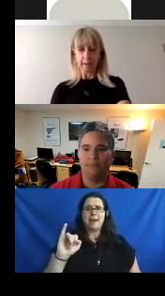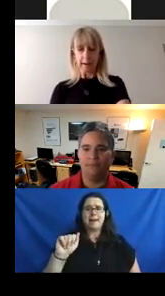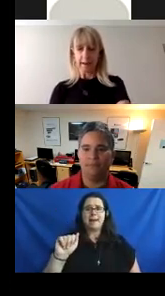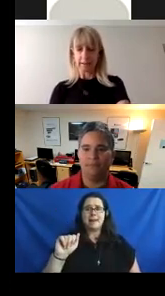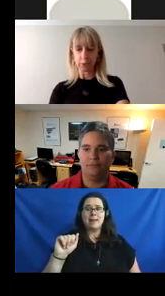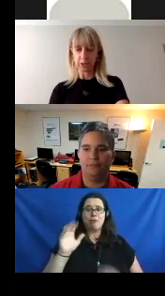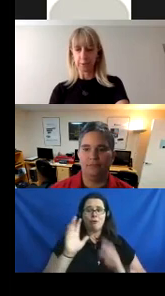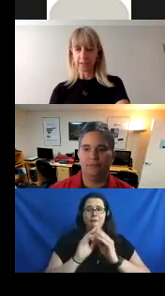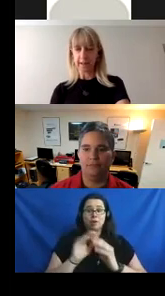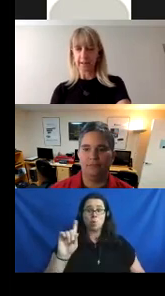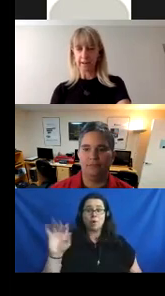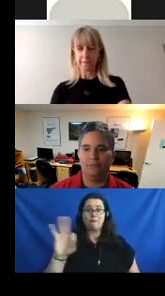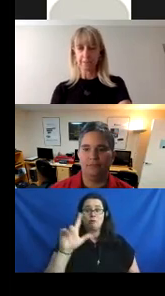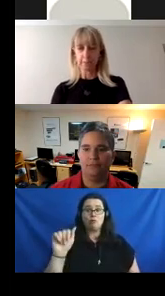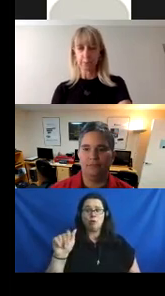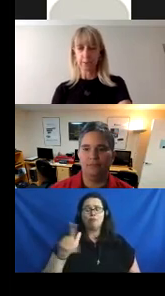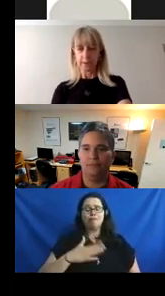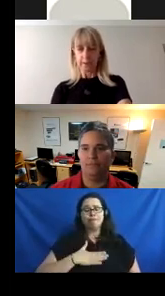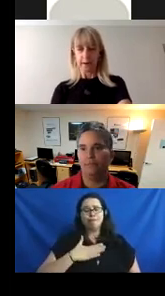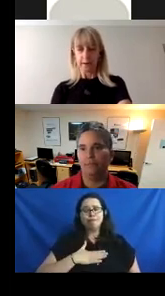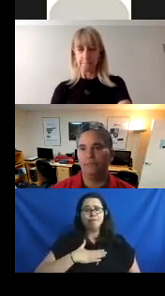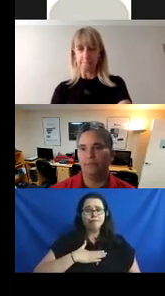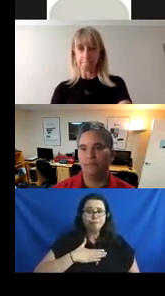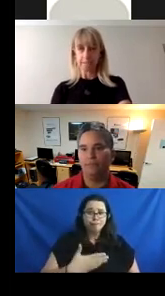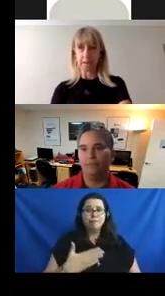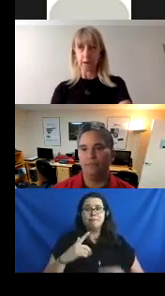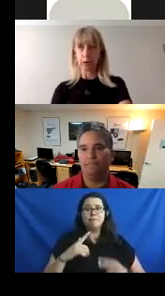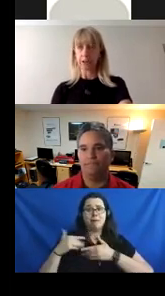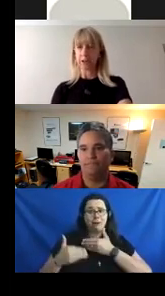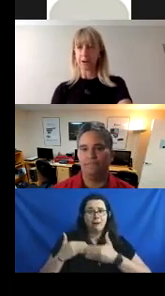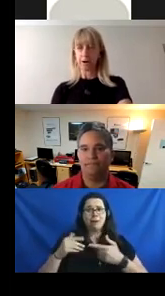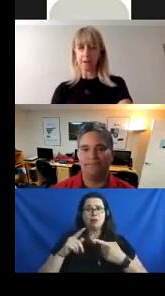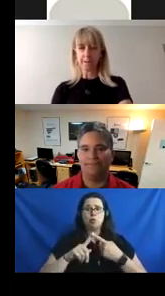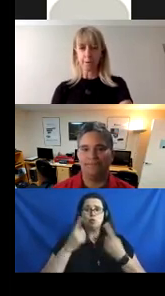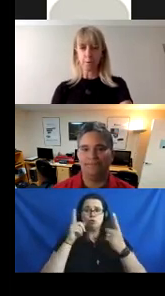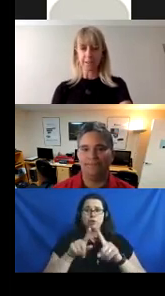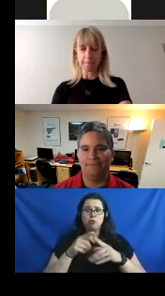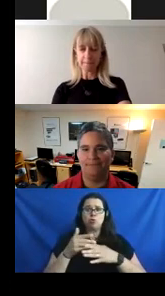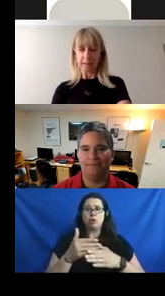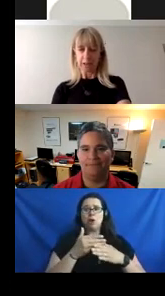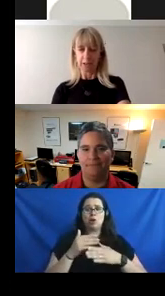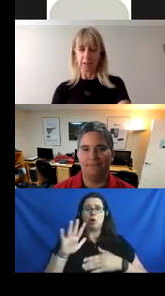AGREED TO SHARE HER WISDOM.